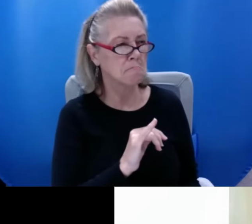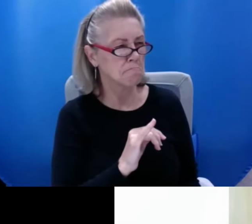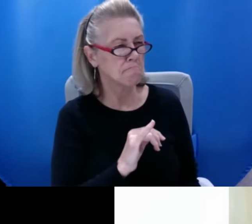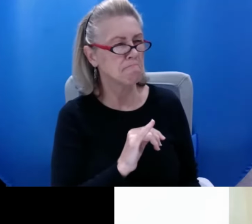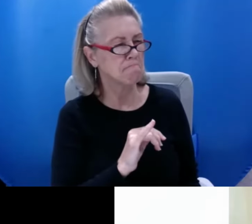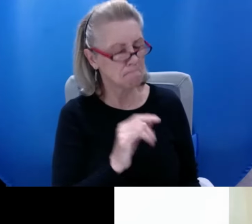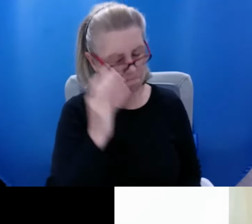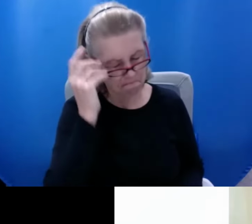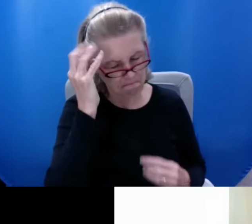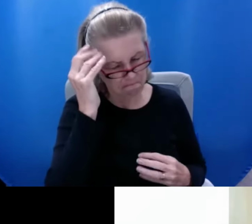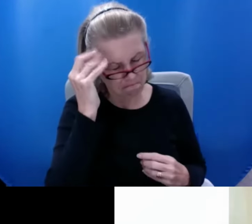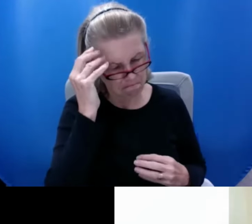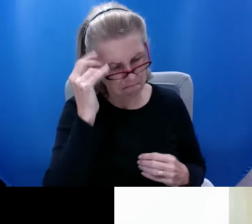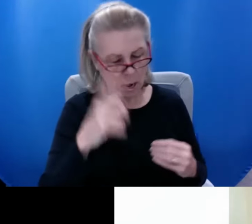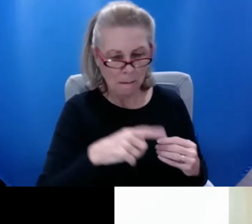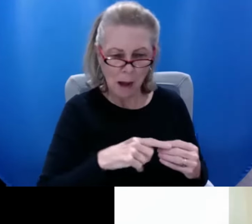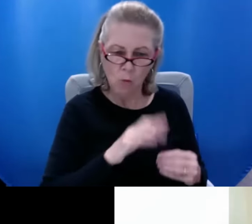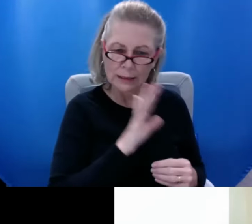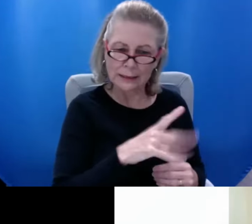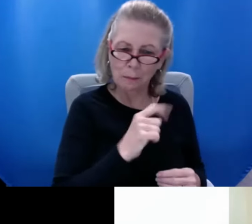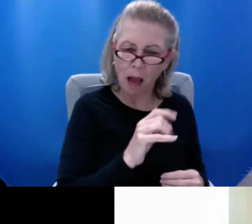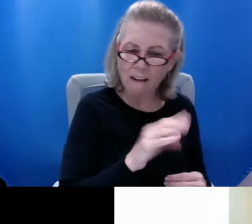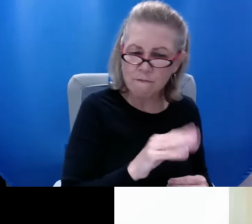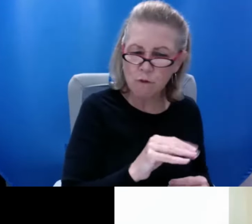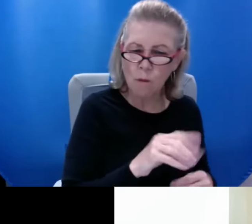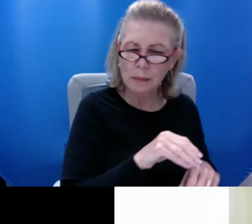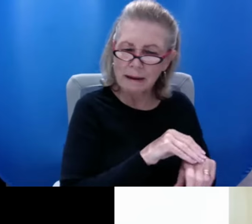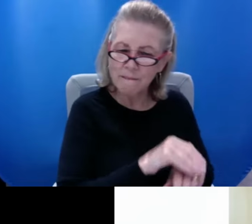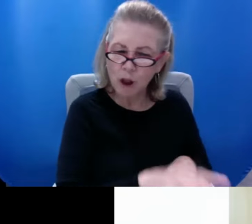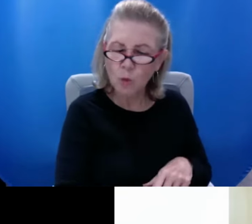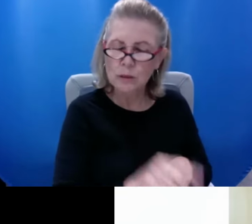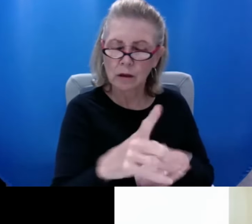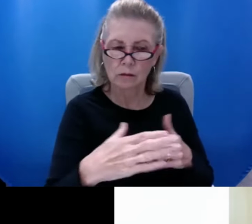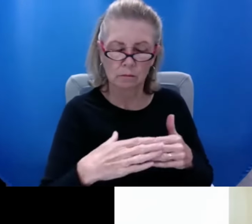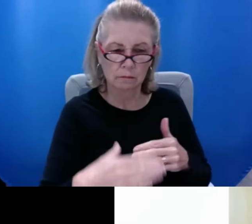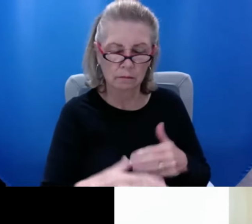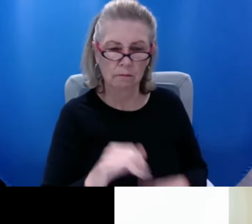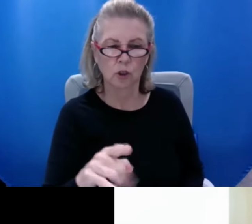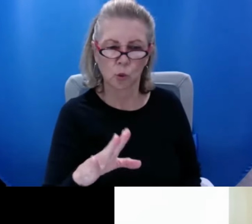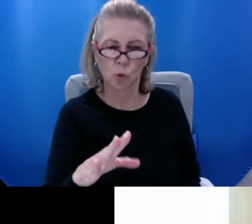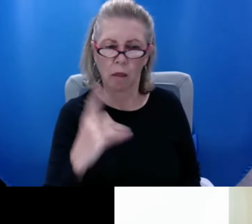platform and influence and she said you know going forward she would be mindful of that, when she